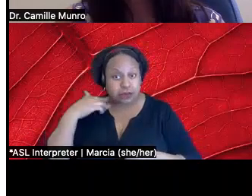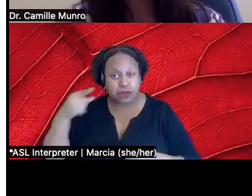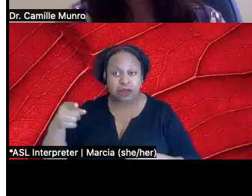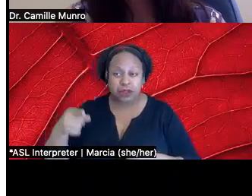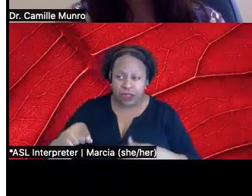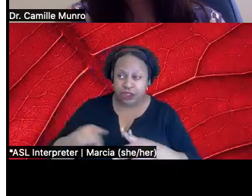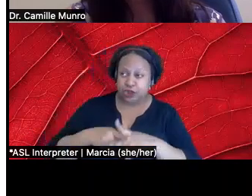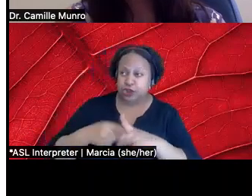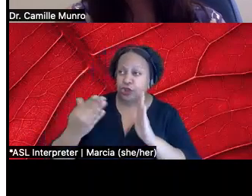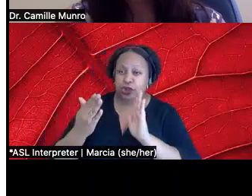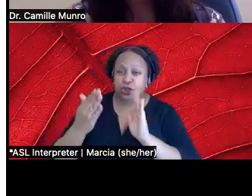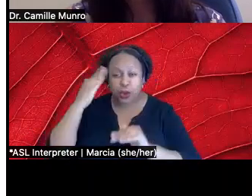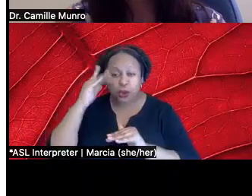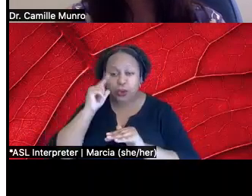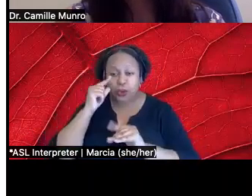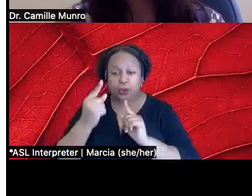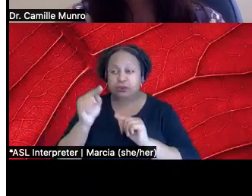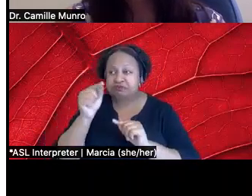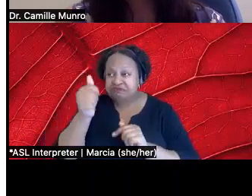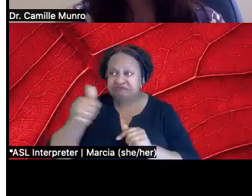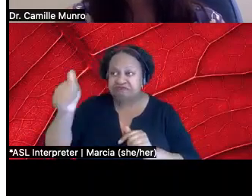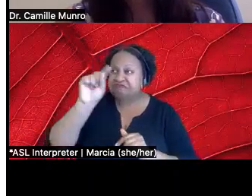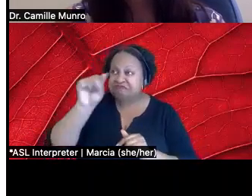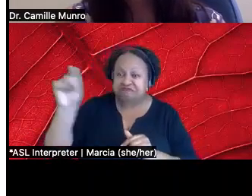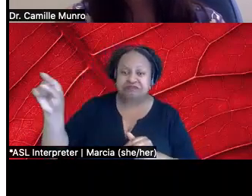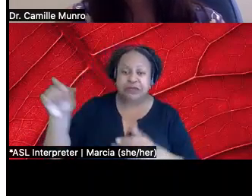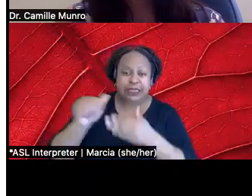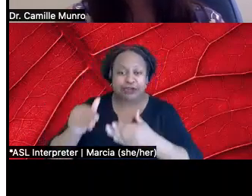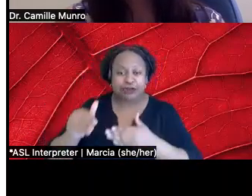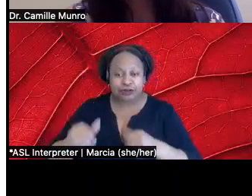And then, and then I have to say, educated them